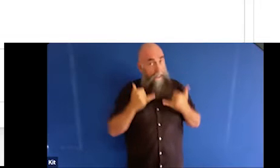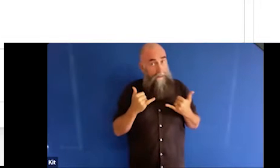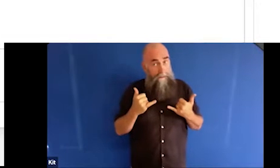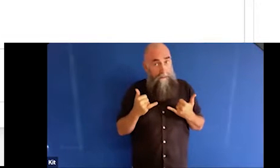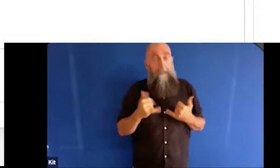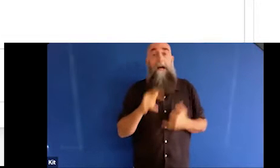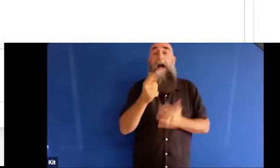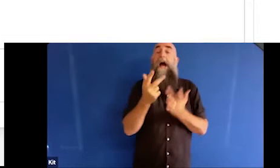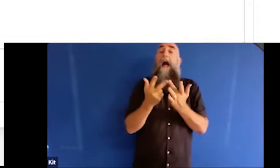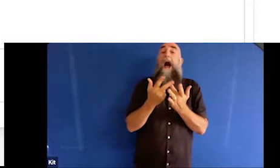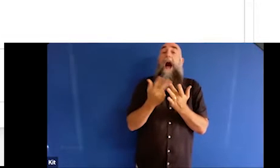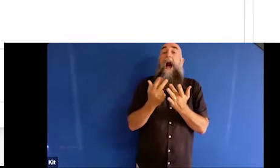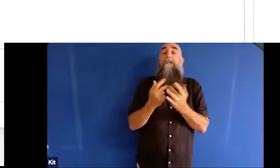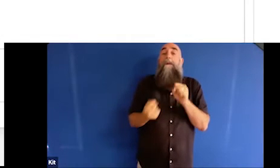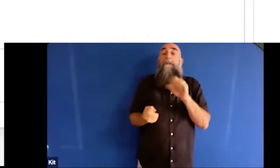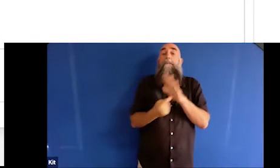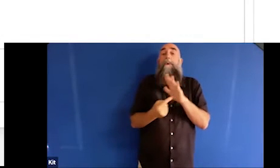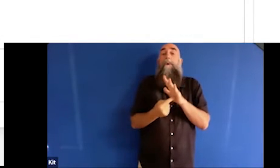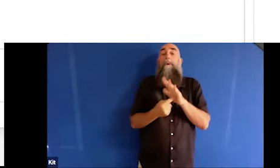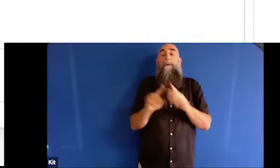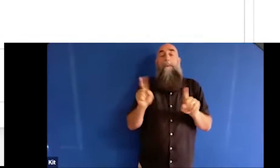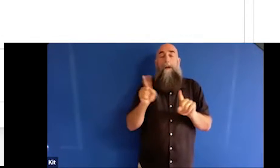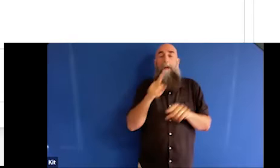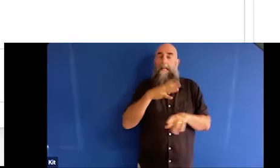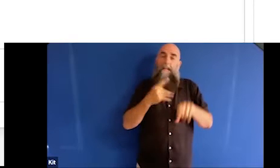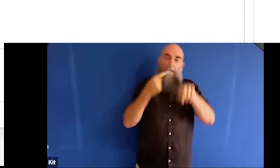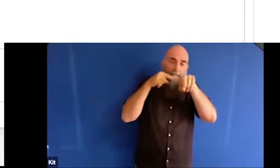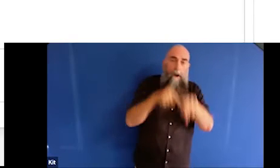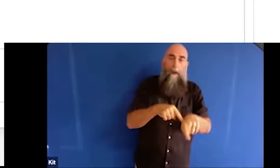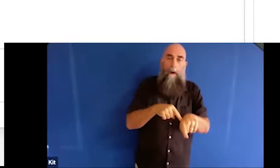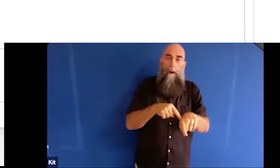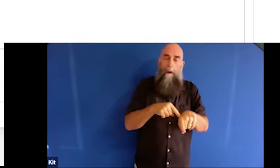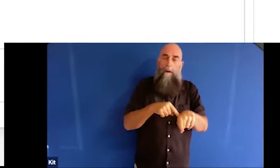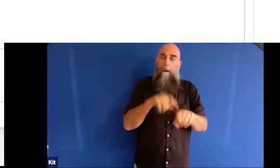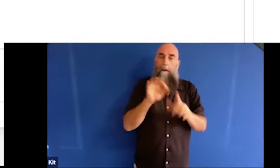viability criteria is the adherence to Indigenous protocols. Particularly if you're working with